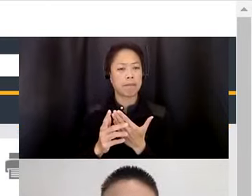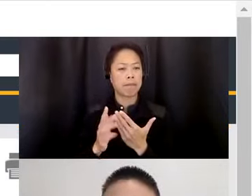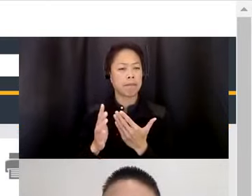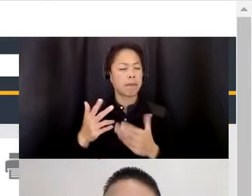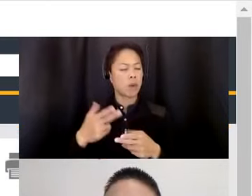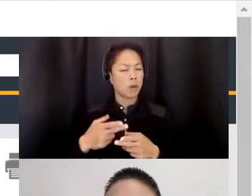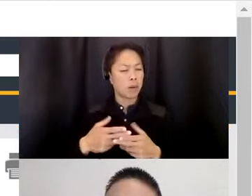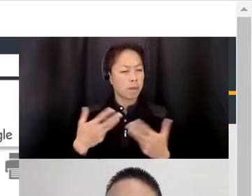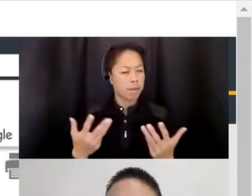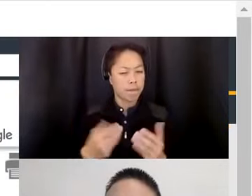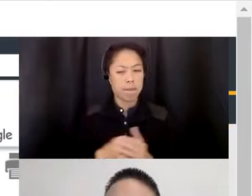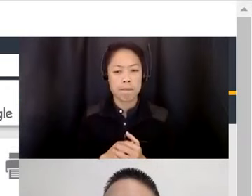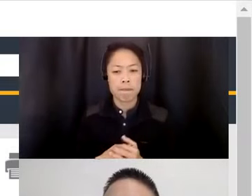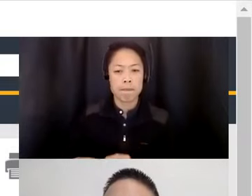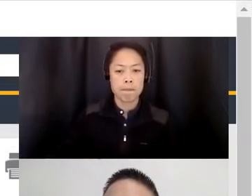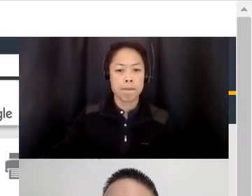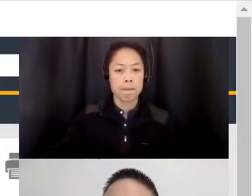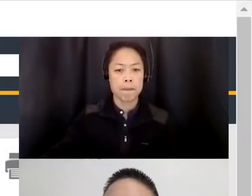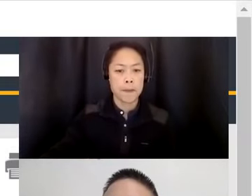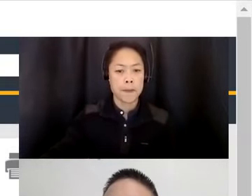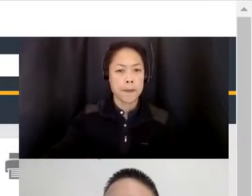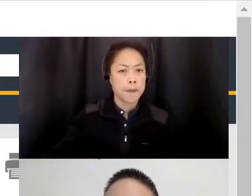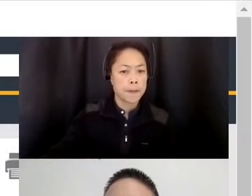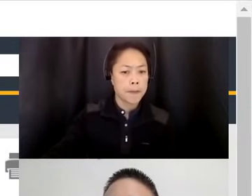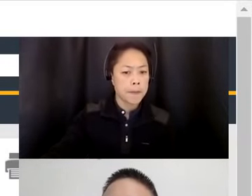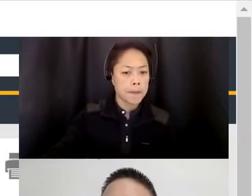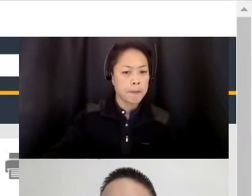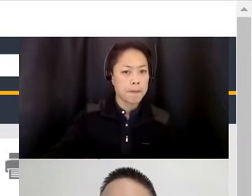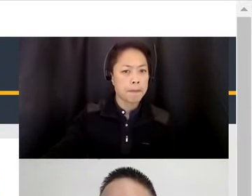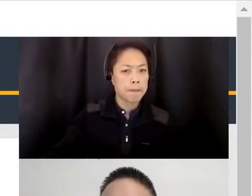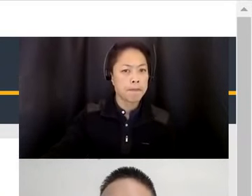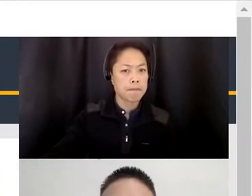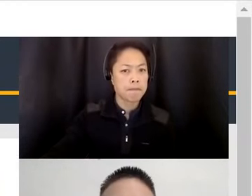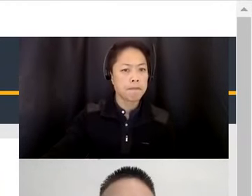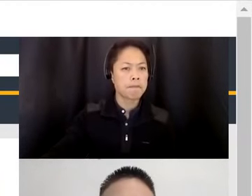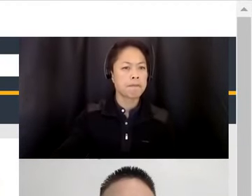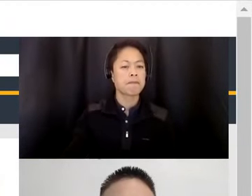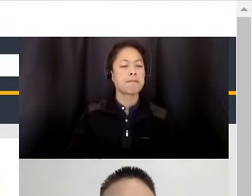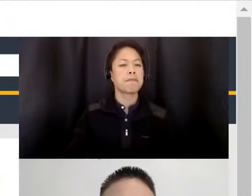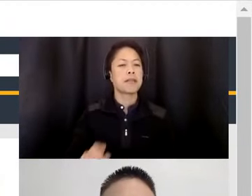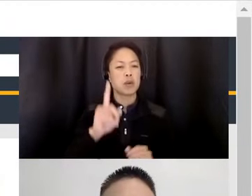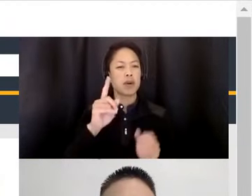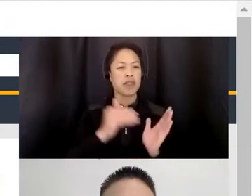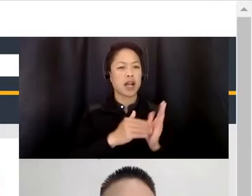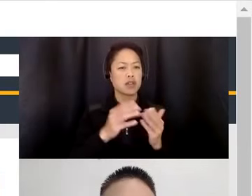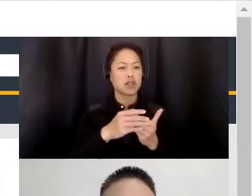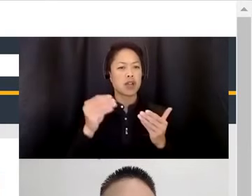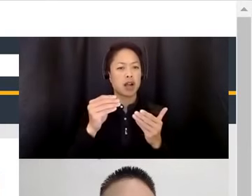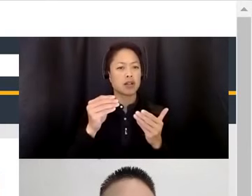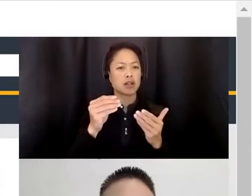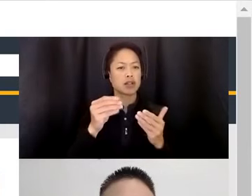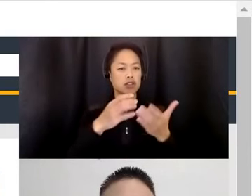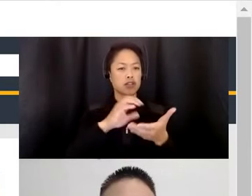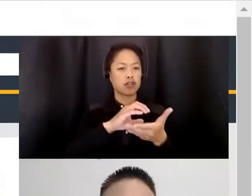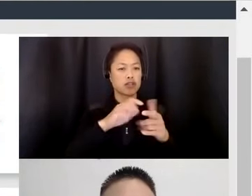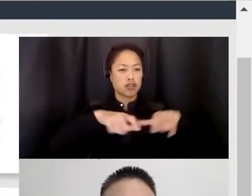The research has shown it has 95% efficacy. This is coming from County News Center,